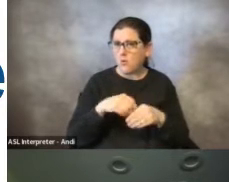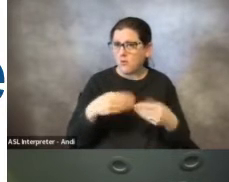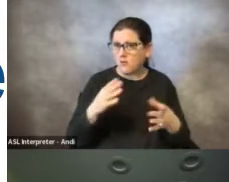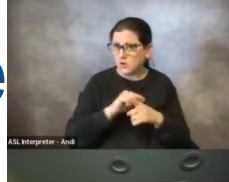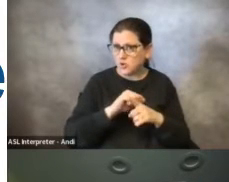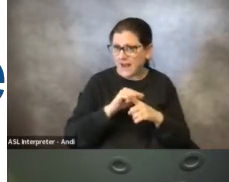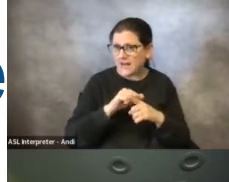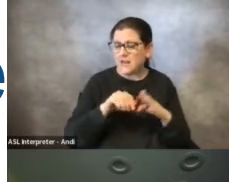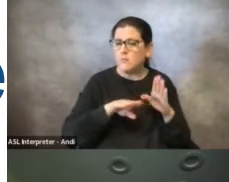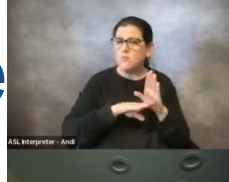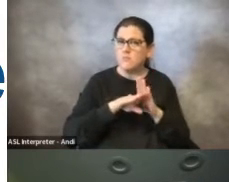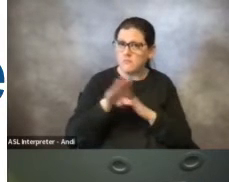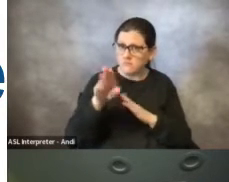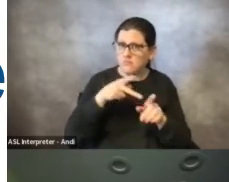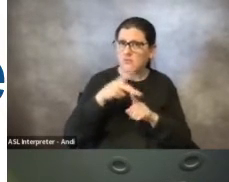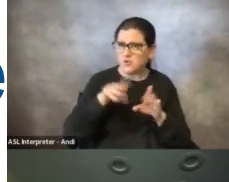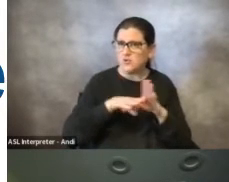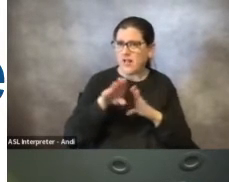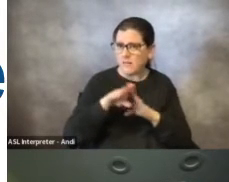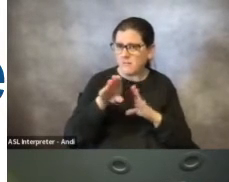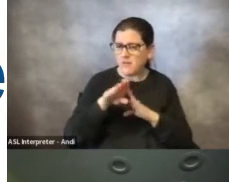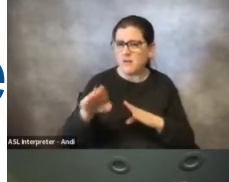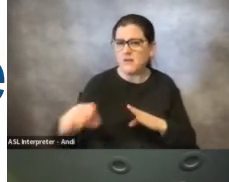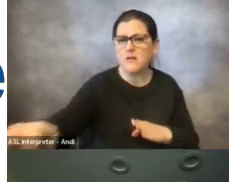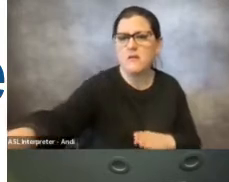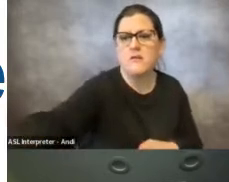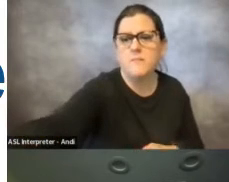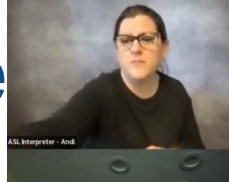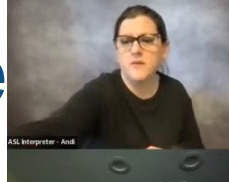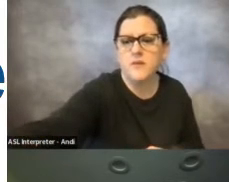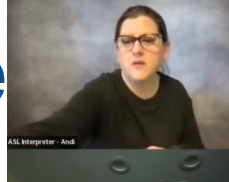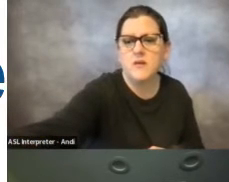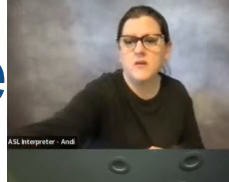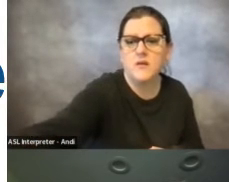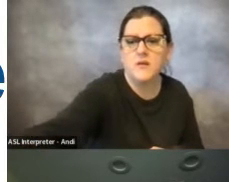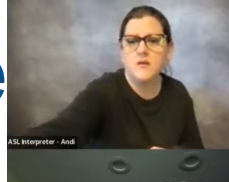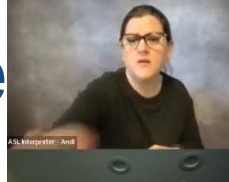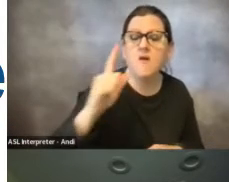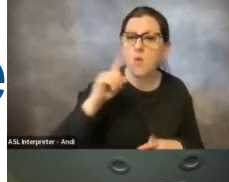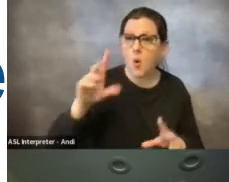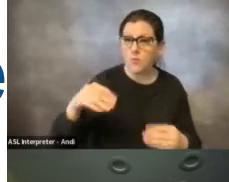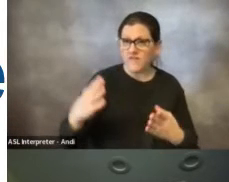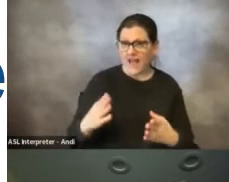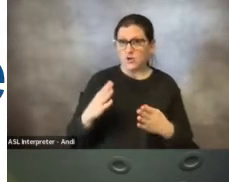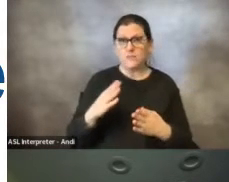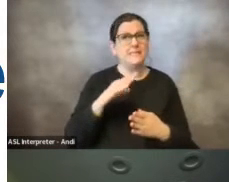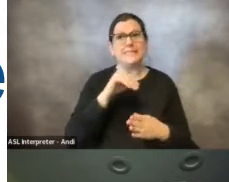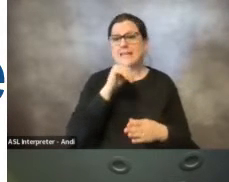development for providers, and I am not talking brain virus, I'm talking about medical, I'm